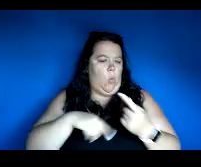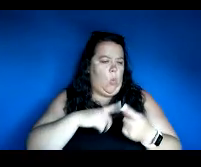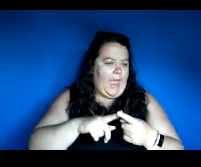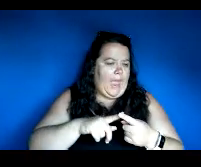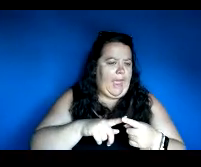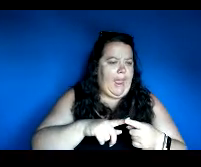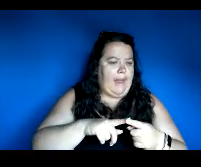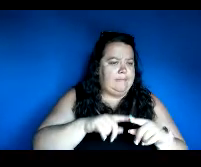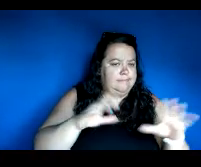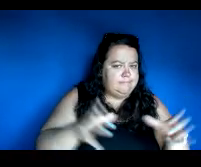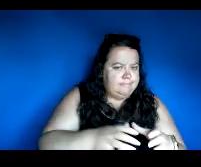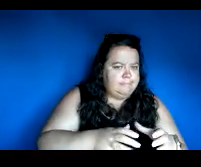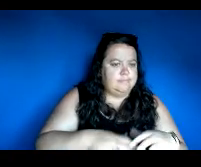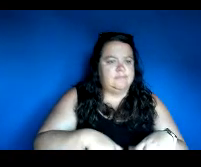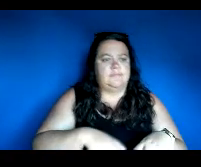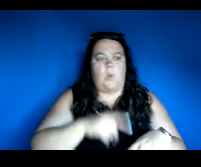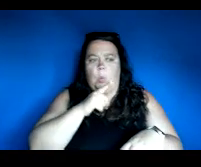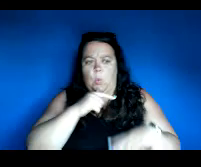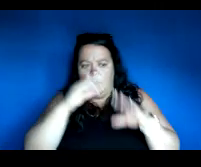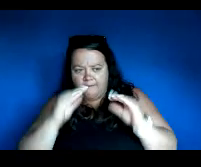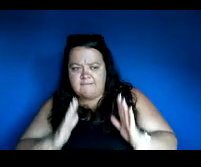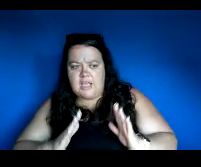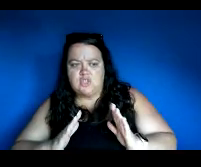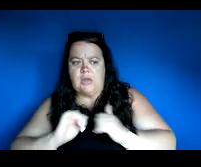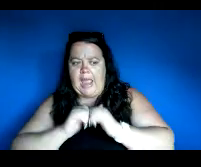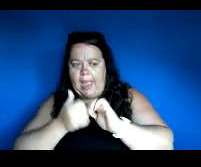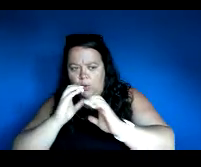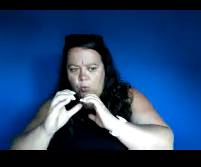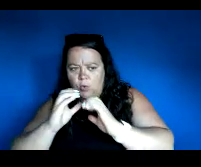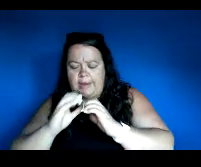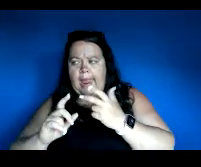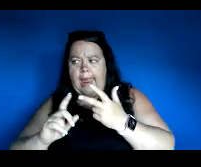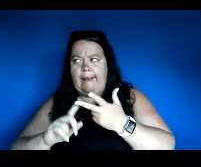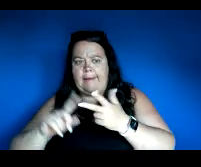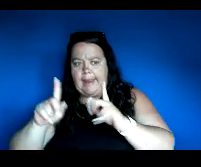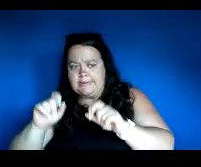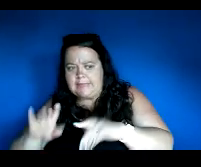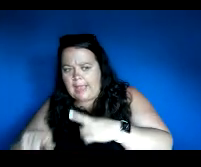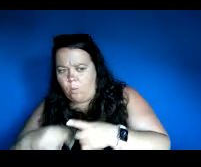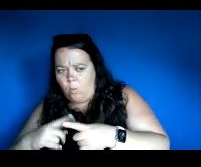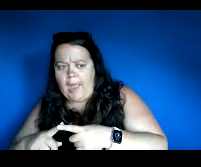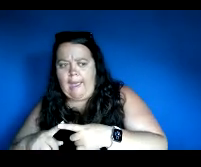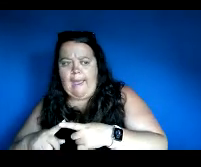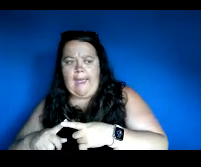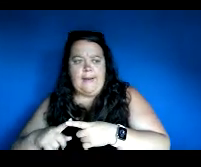their preferred mode of communication, when the exams are, when your projects are due, and what the attendance